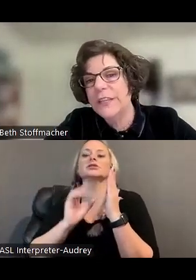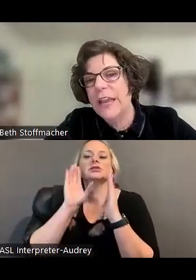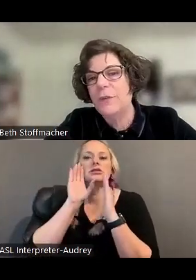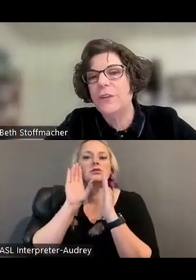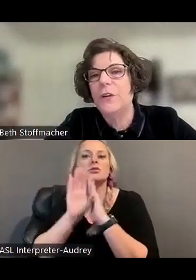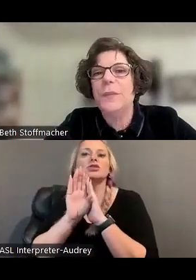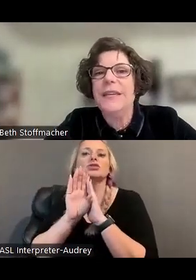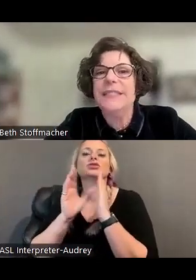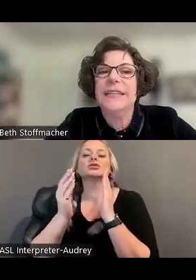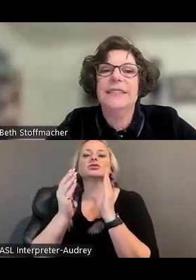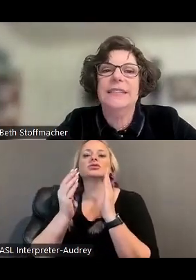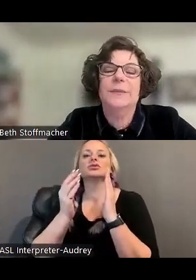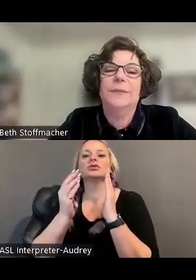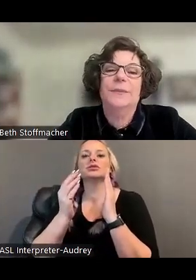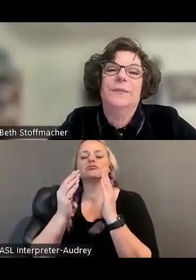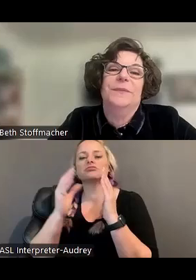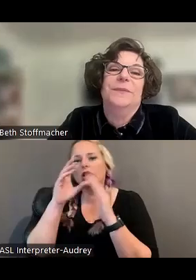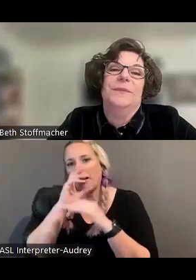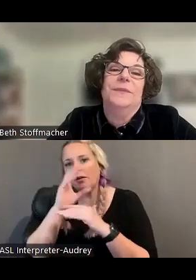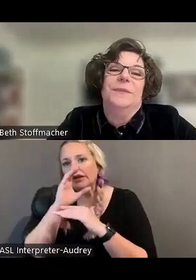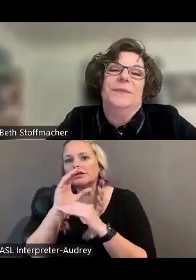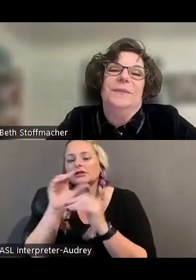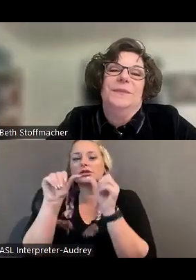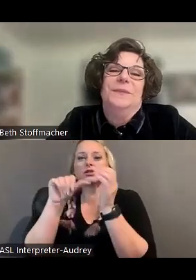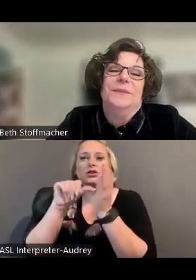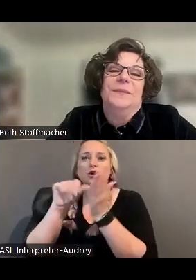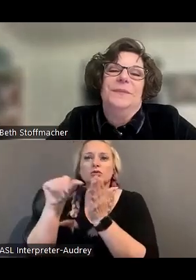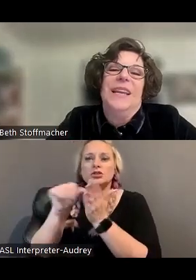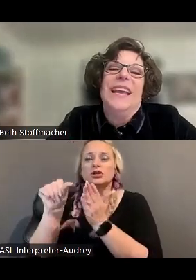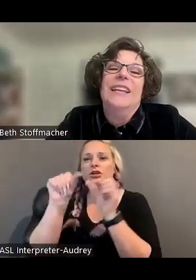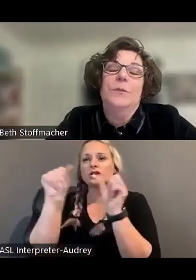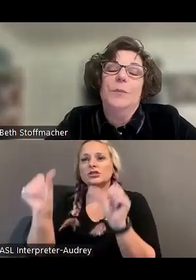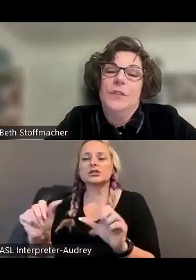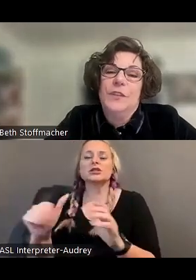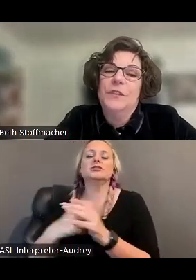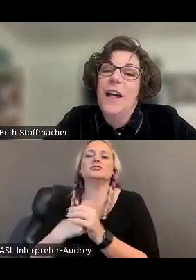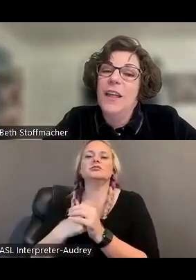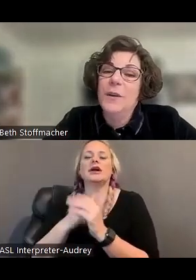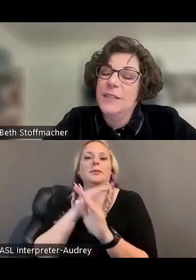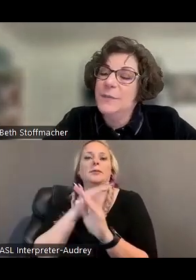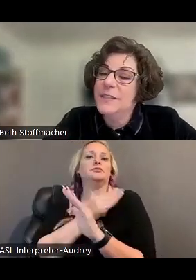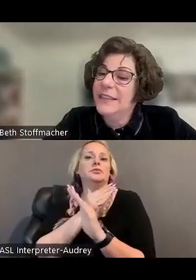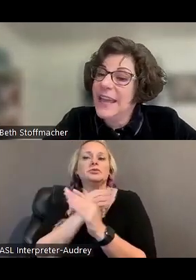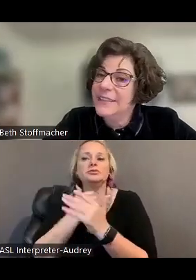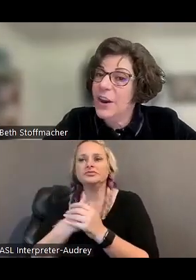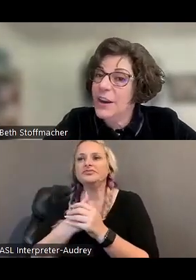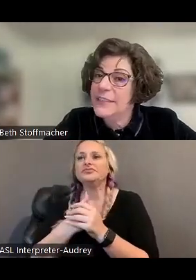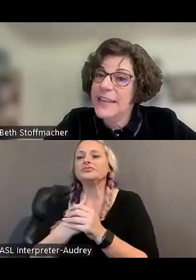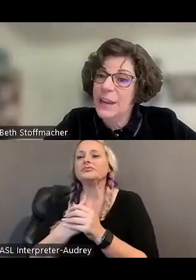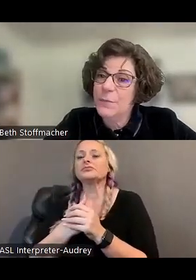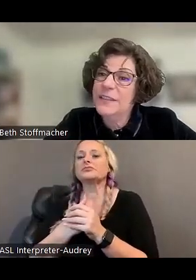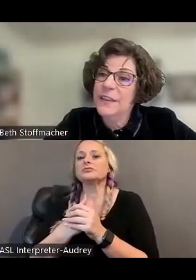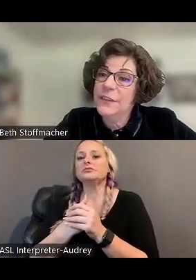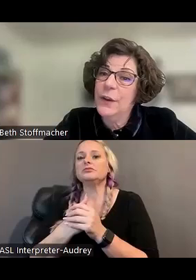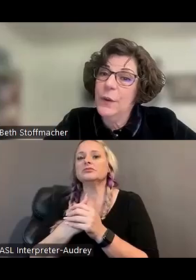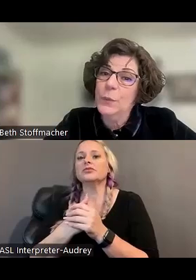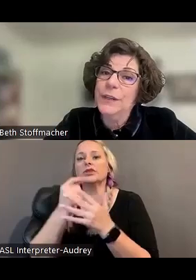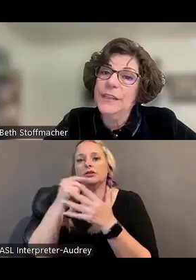and musical pieces. To follow are some selected artist statements in their own words,